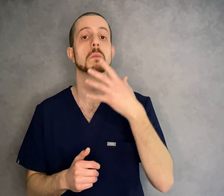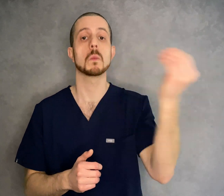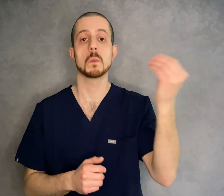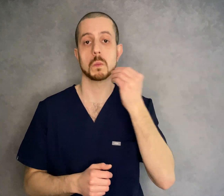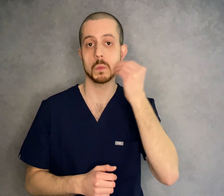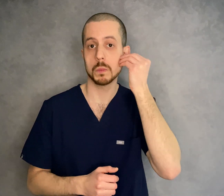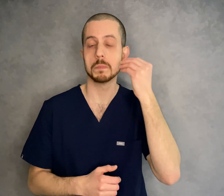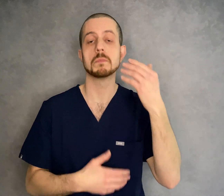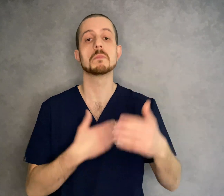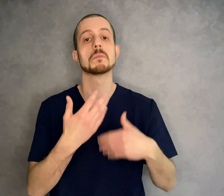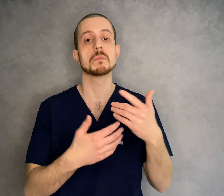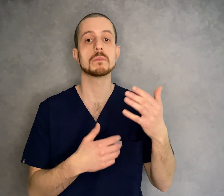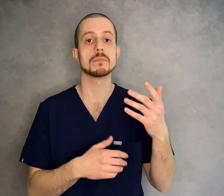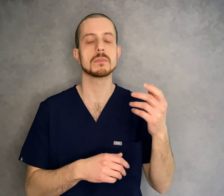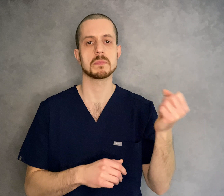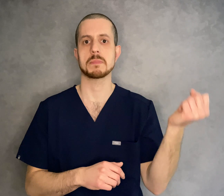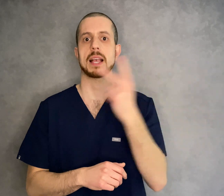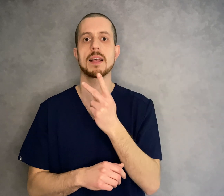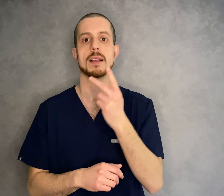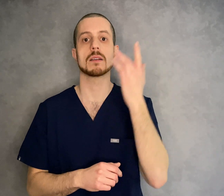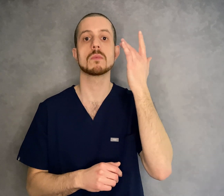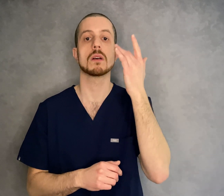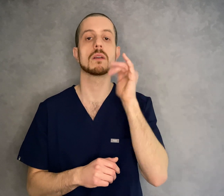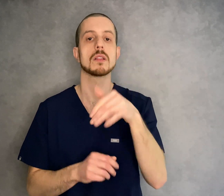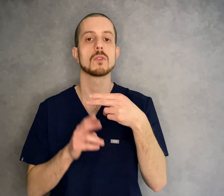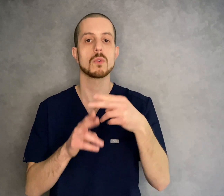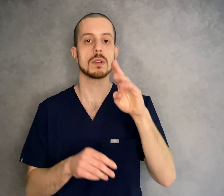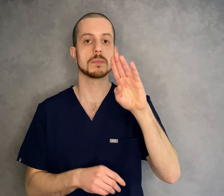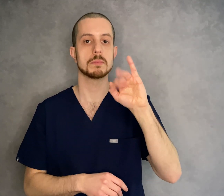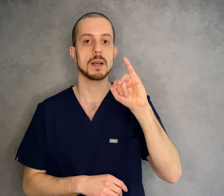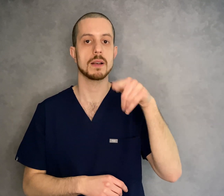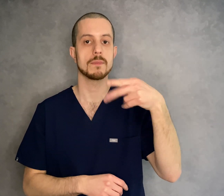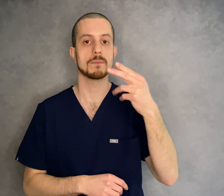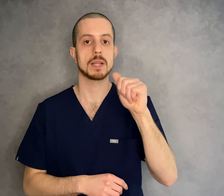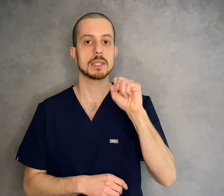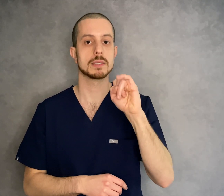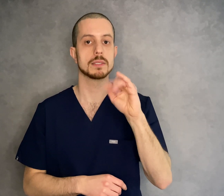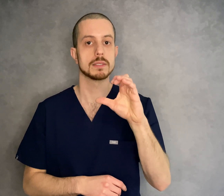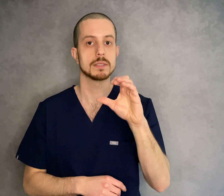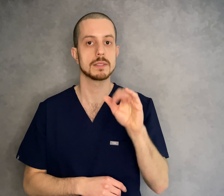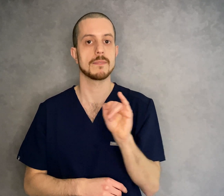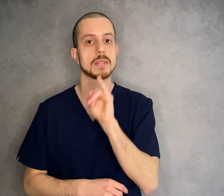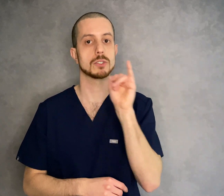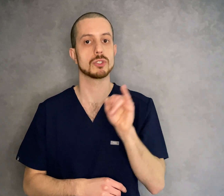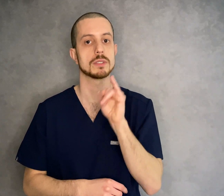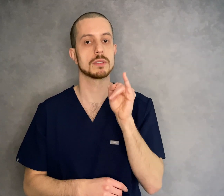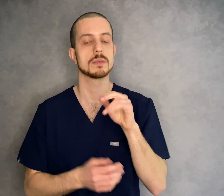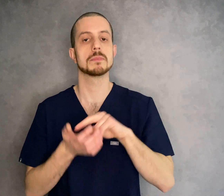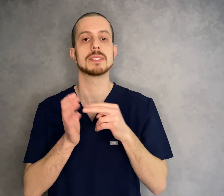They got sent home only to return to the hospital. Why? This is likely due to the biphasic infection pattern.